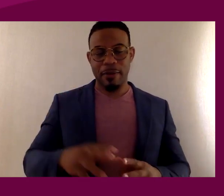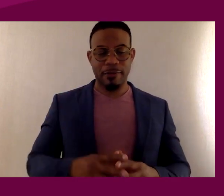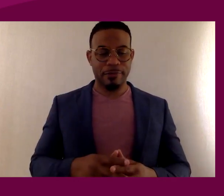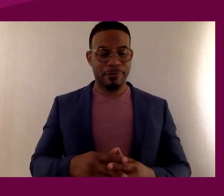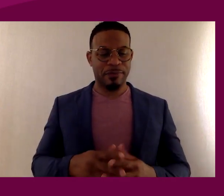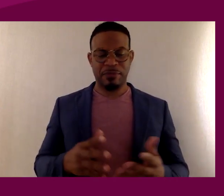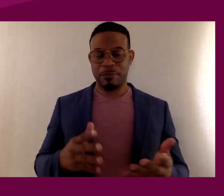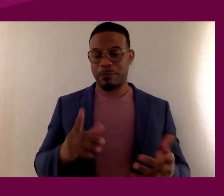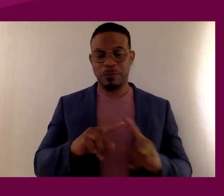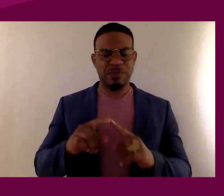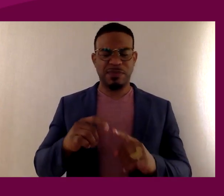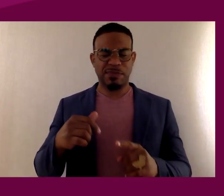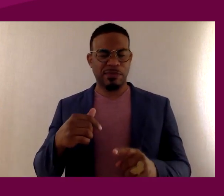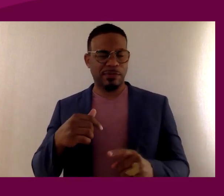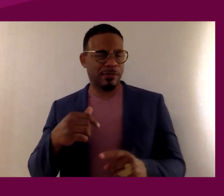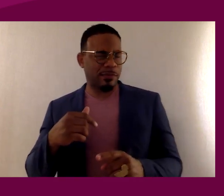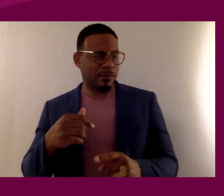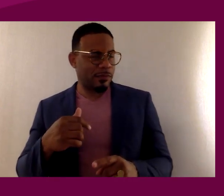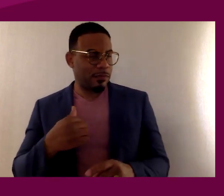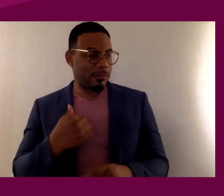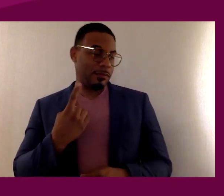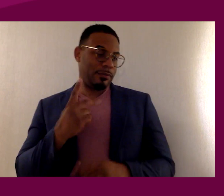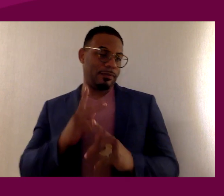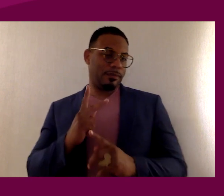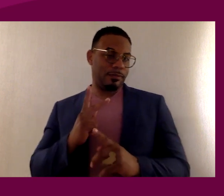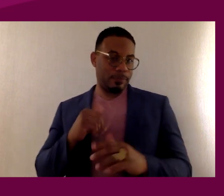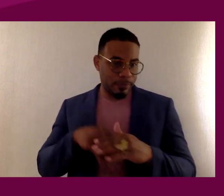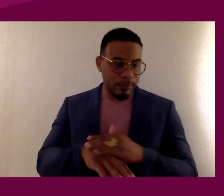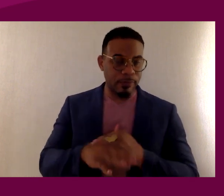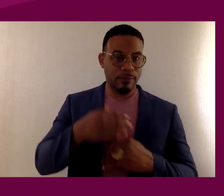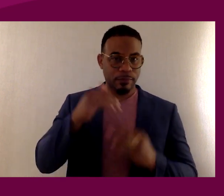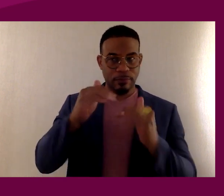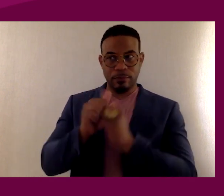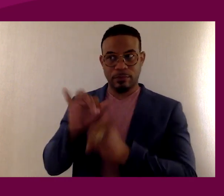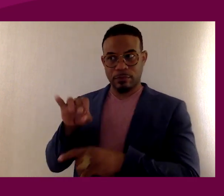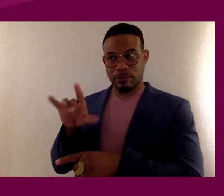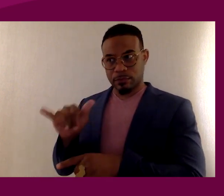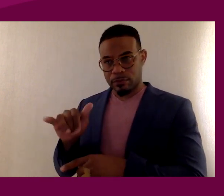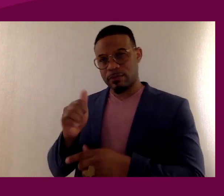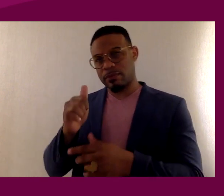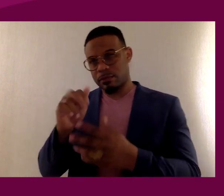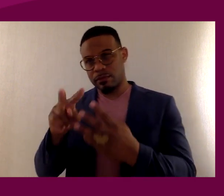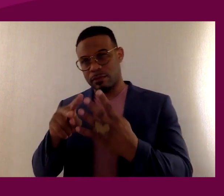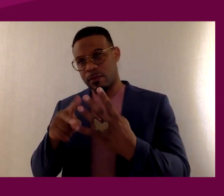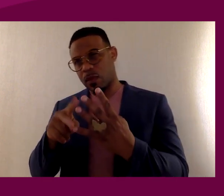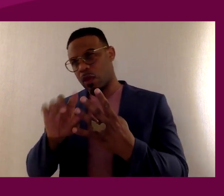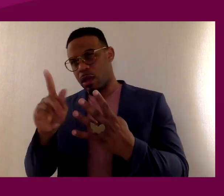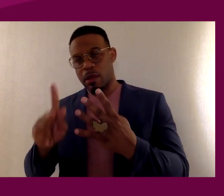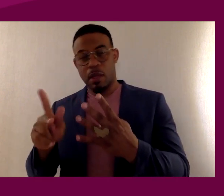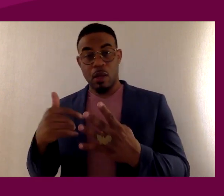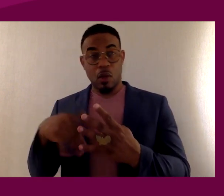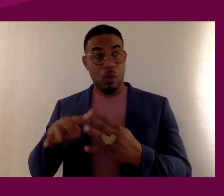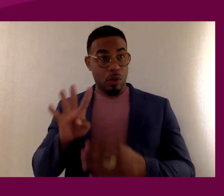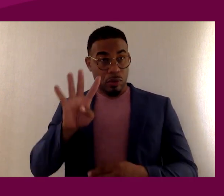to President Carter. I was one of the people who went into the White House with Judy and a couple